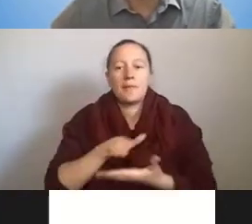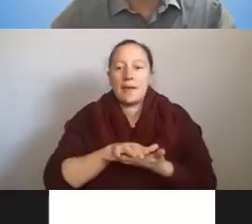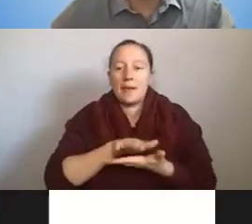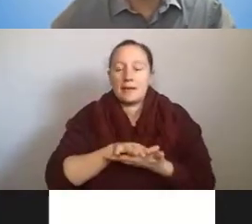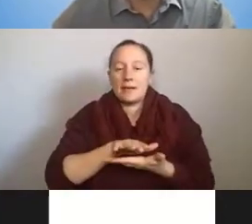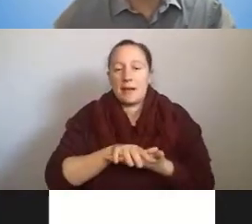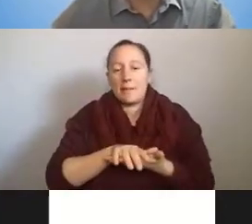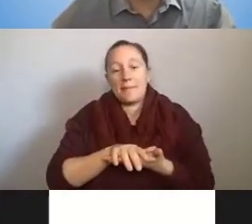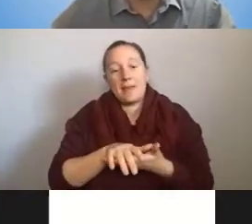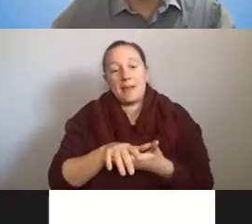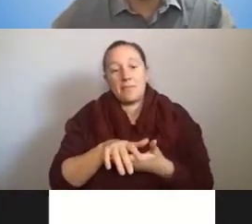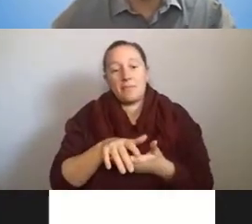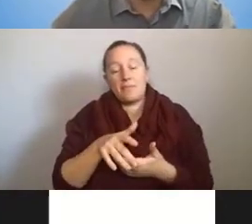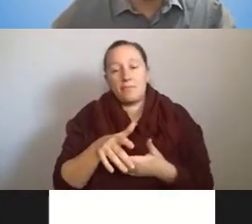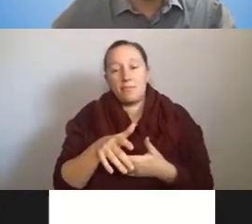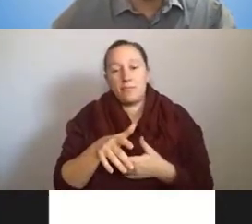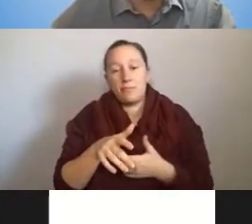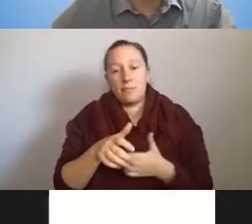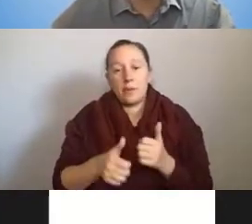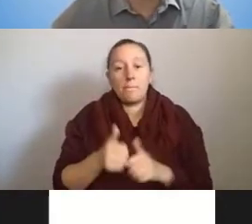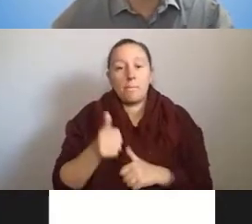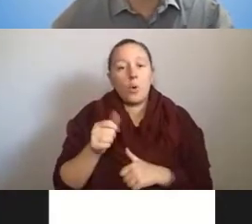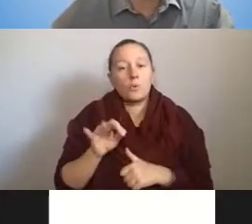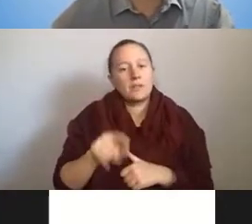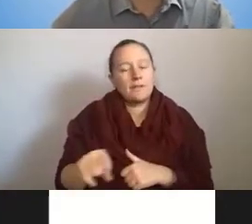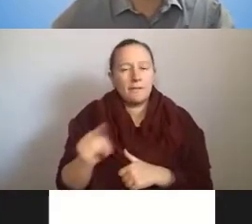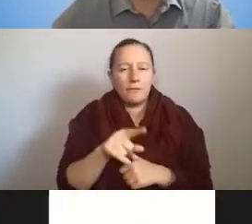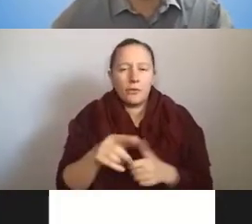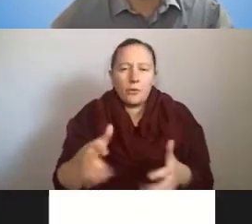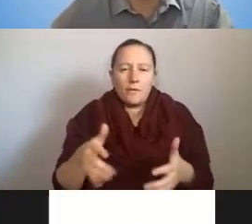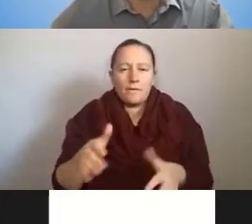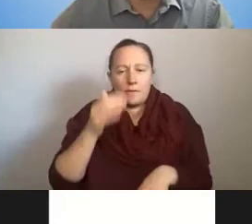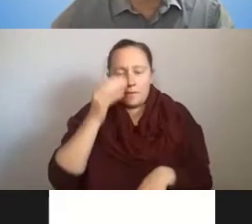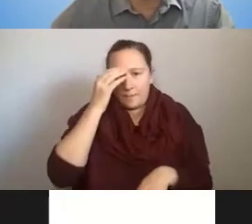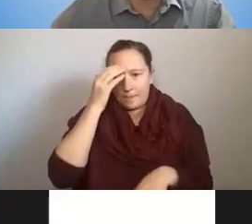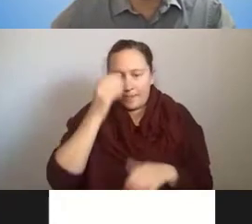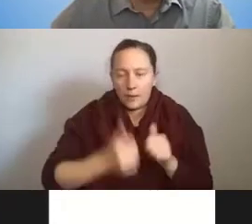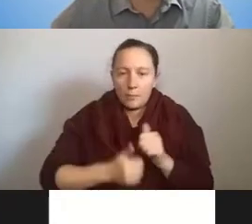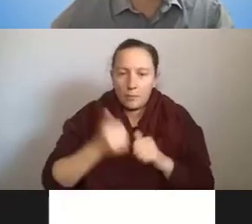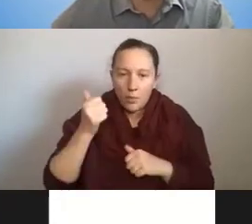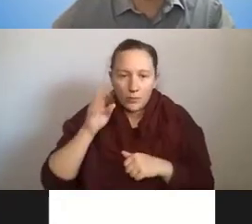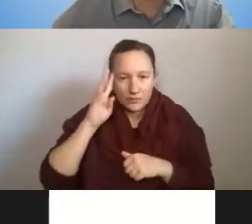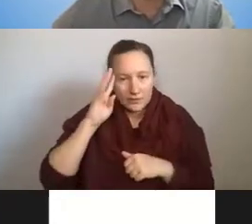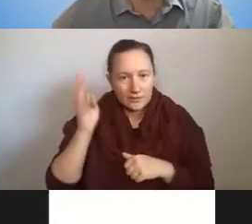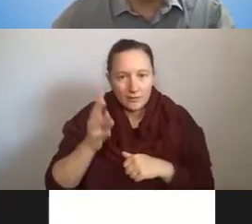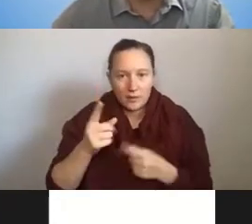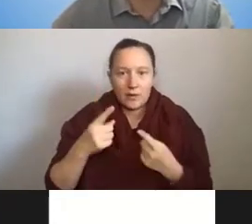as you are probably all well-aware, the vast majority of innovation really happens in academic labs.